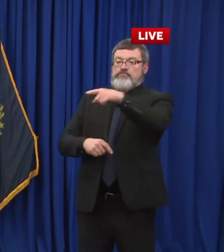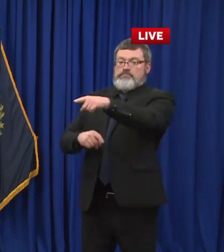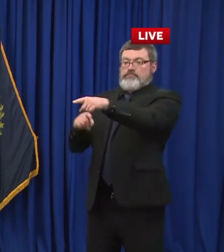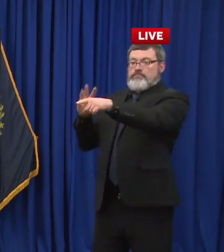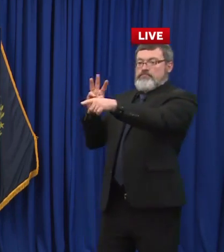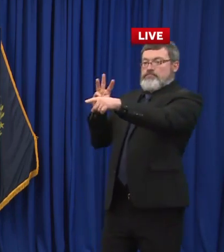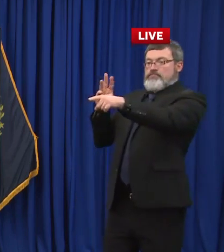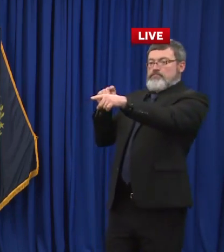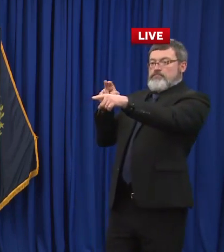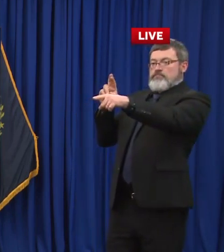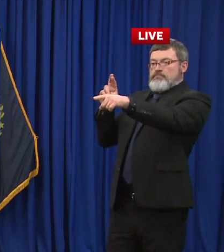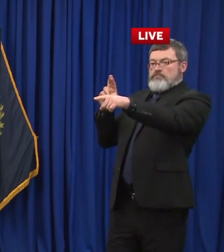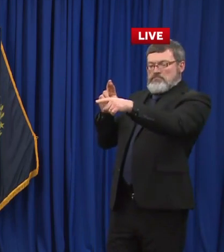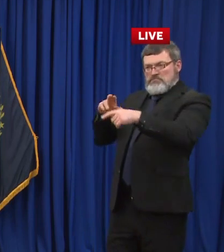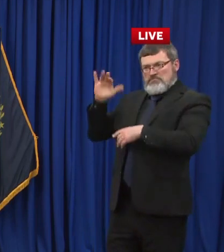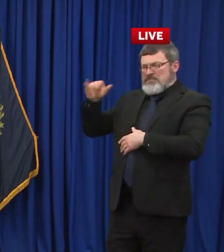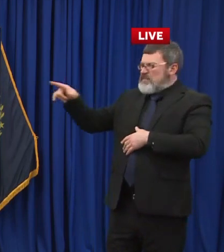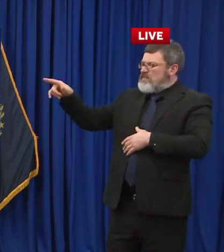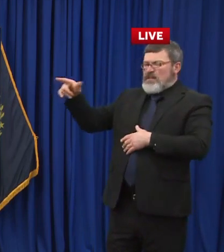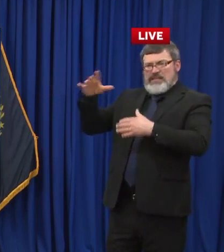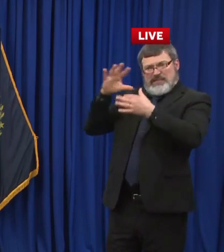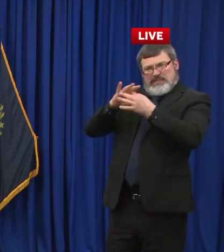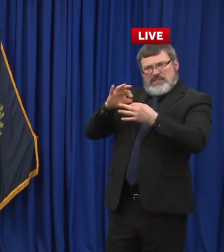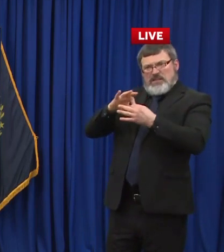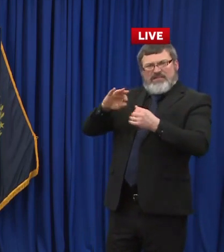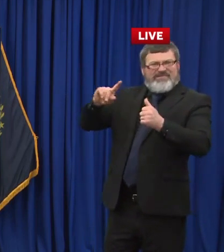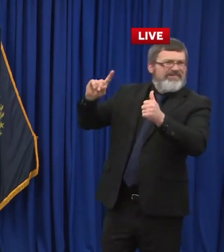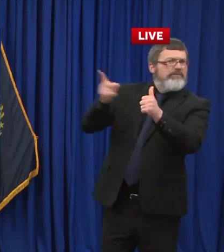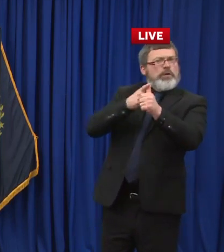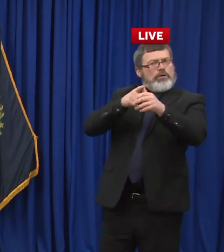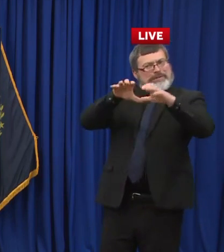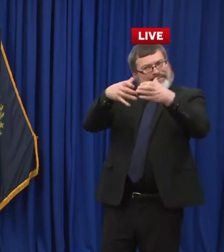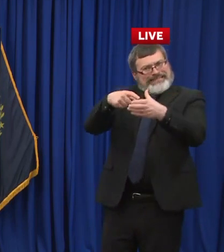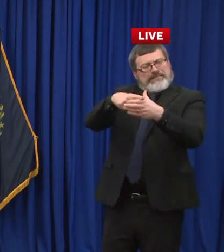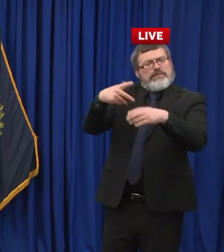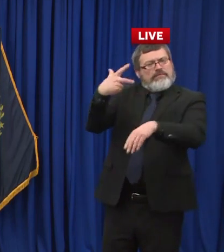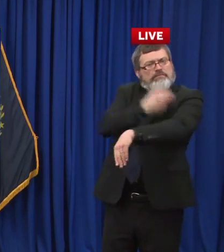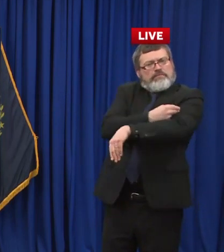WE CAN OPEN IT UP FOR SOME QUESTIONS.